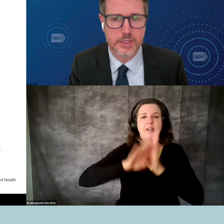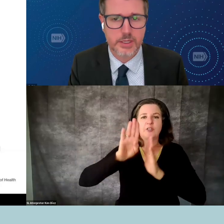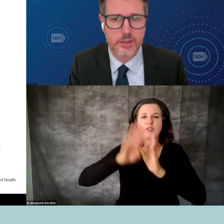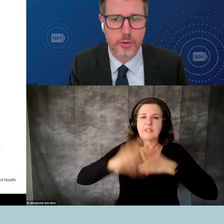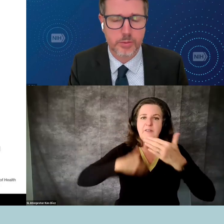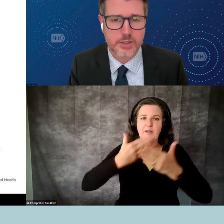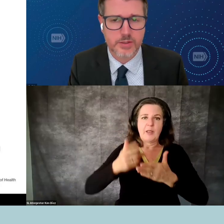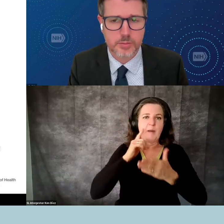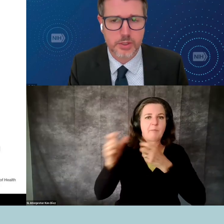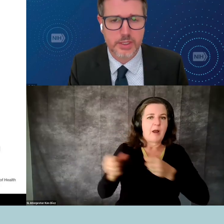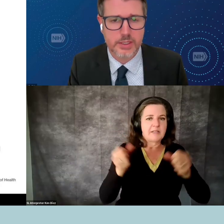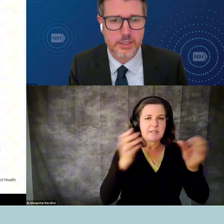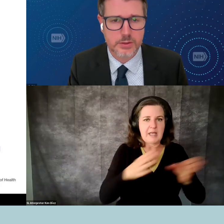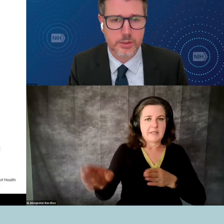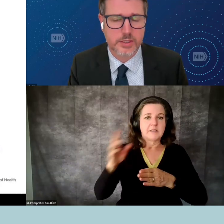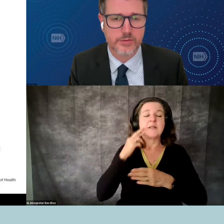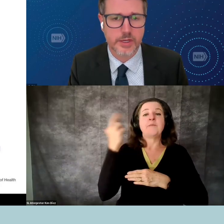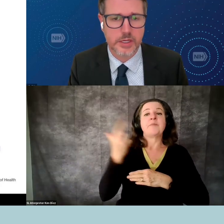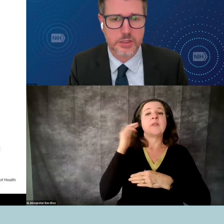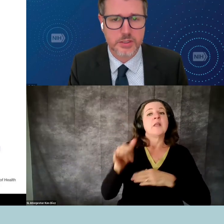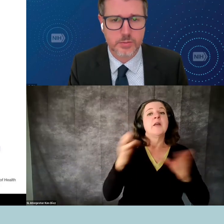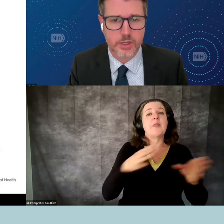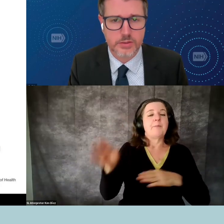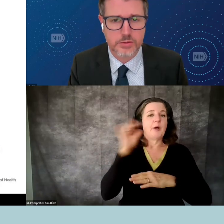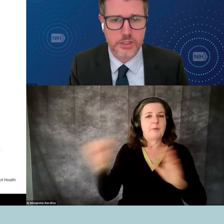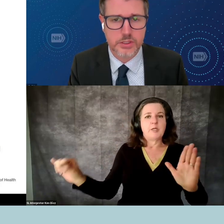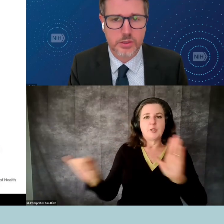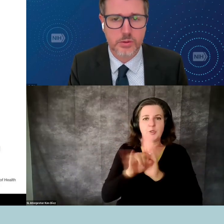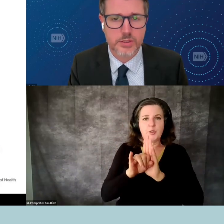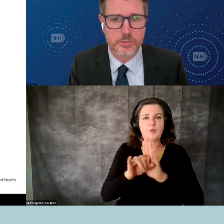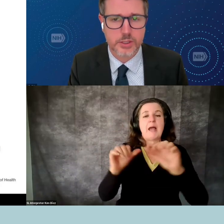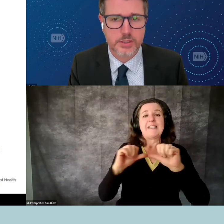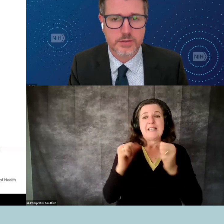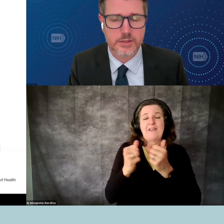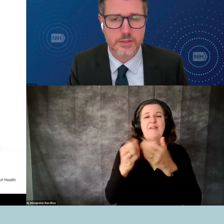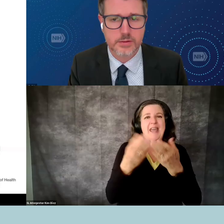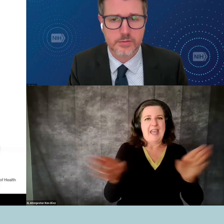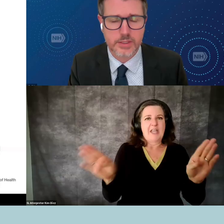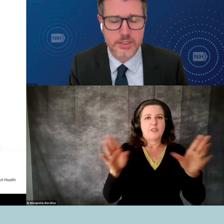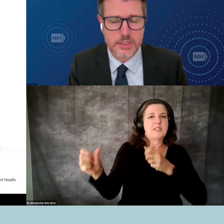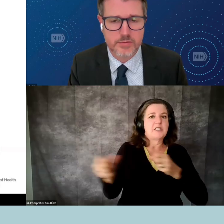The purpose of this plan is to identify agency-wide strategic goals and objectives to advance